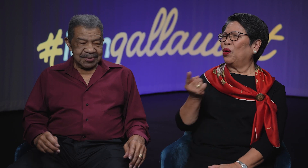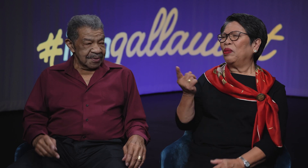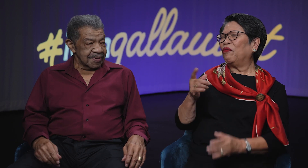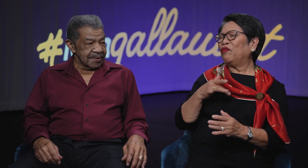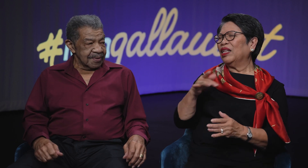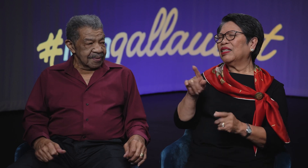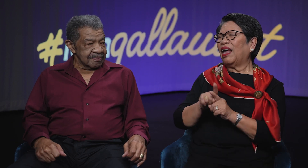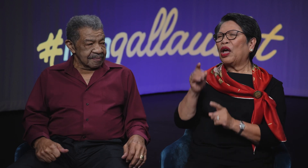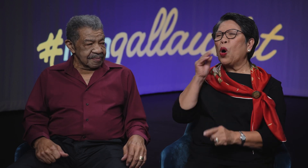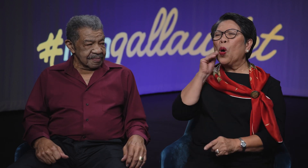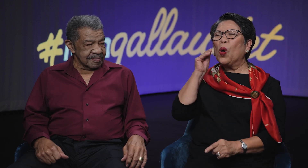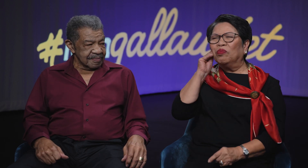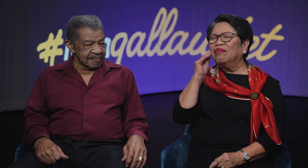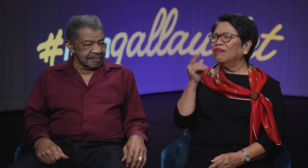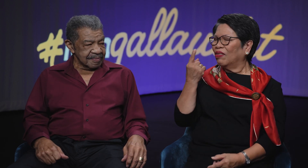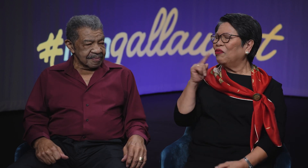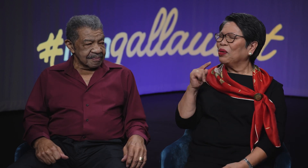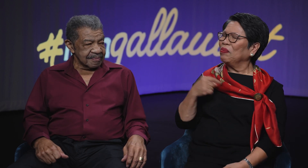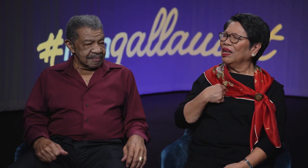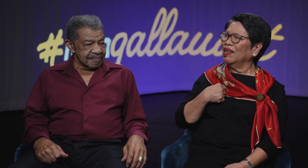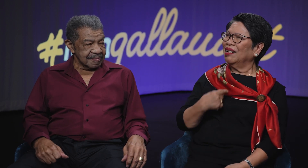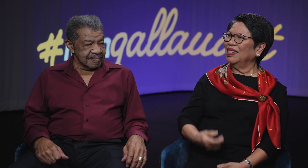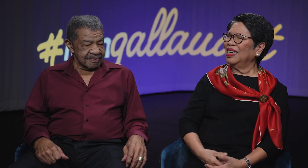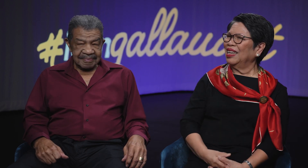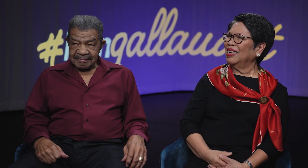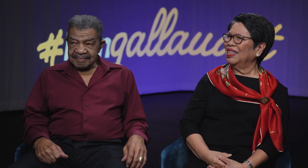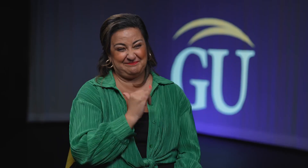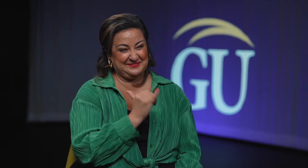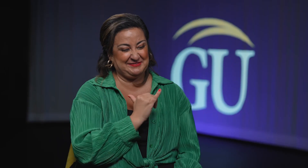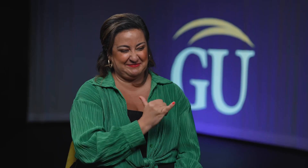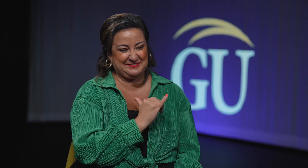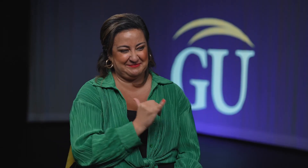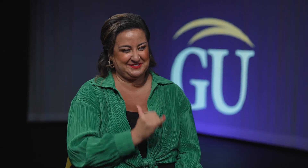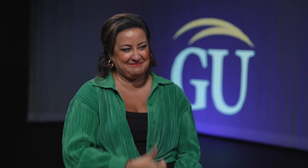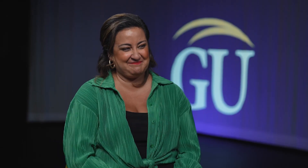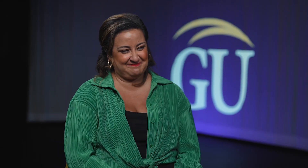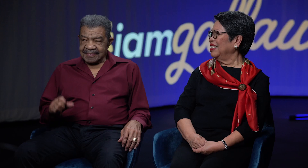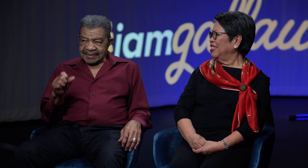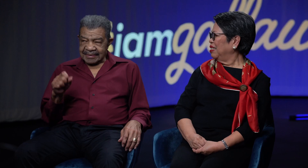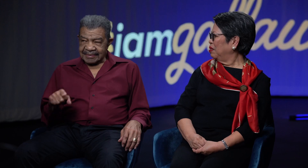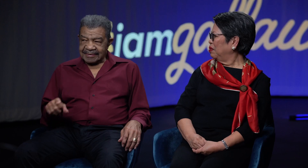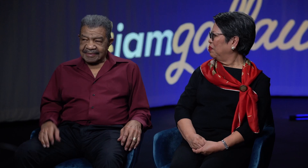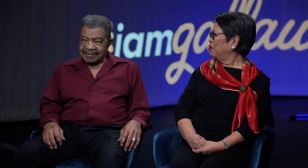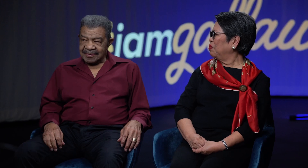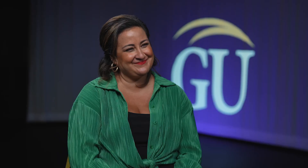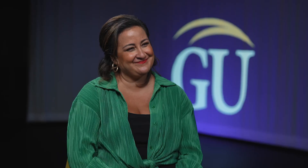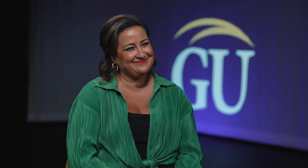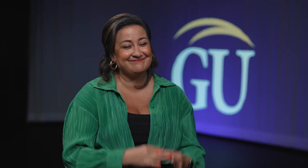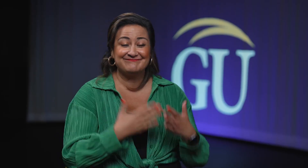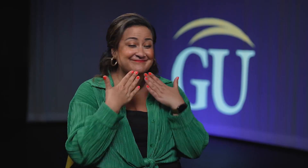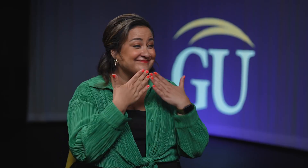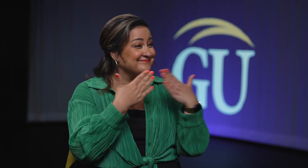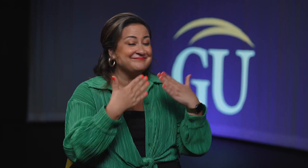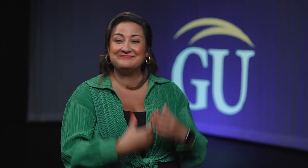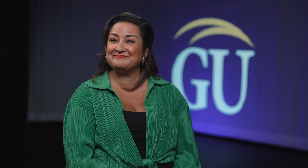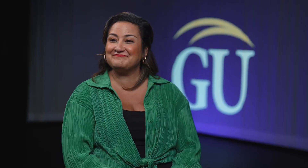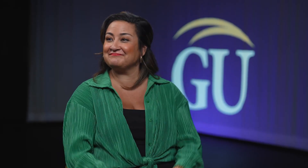It always feels like home, for me. I feel the same way. Yes. Thanks!